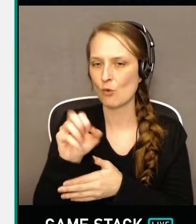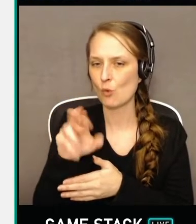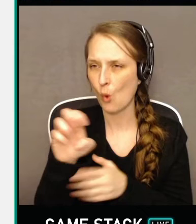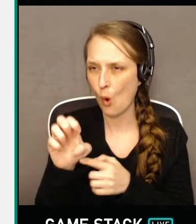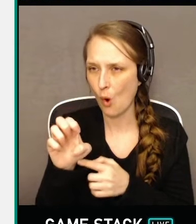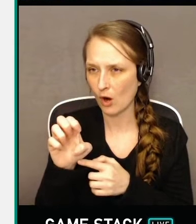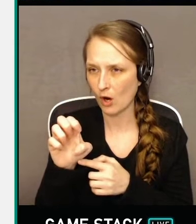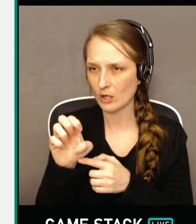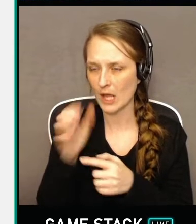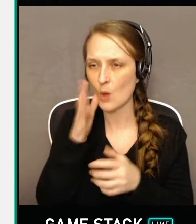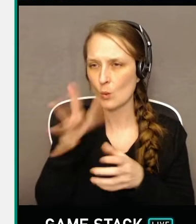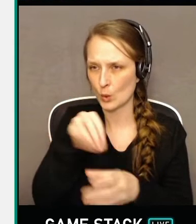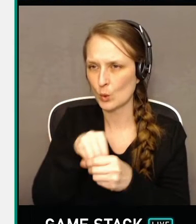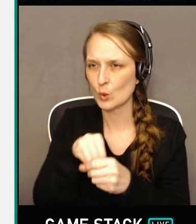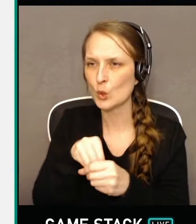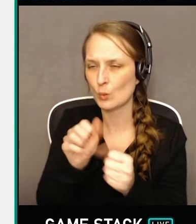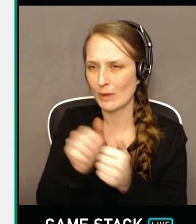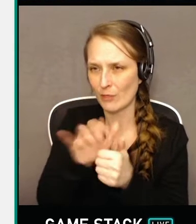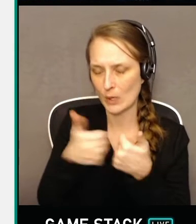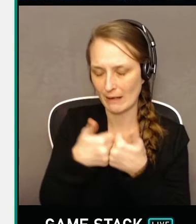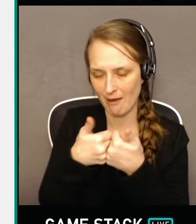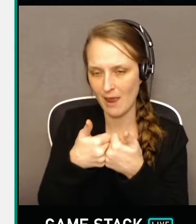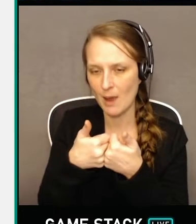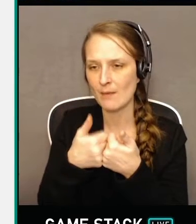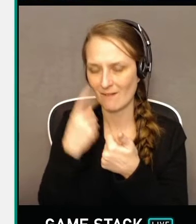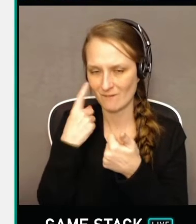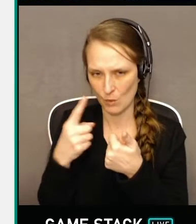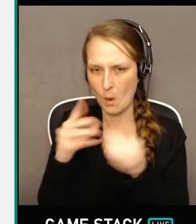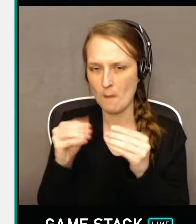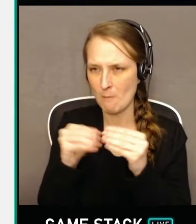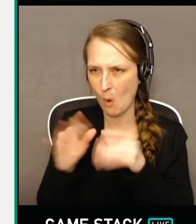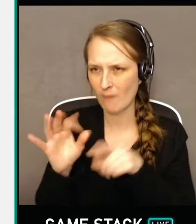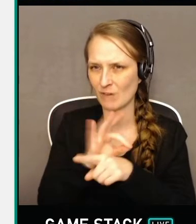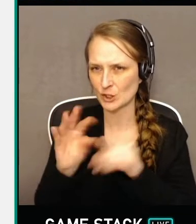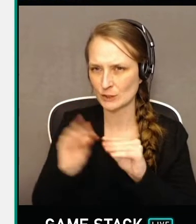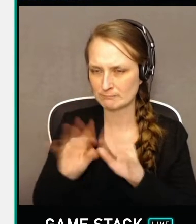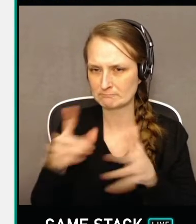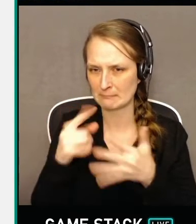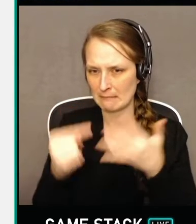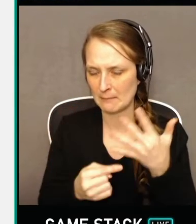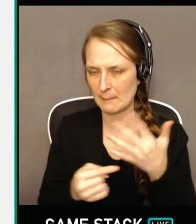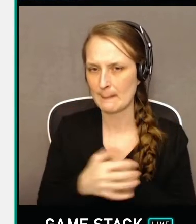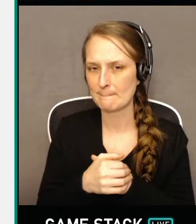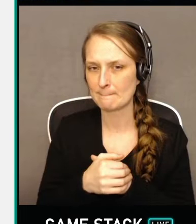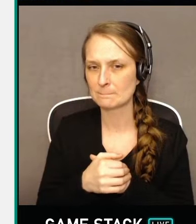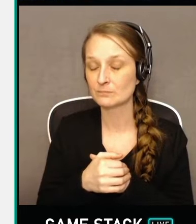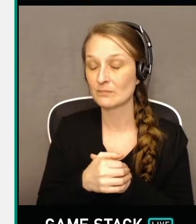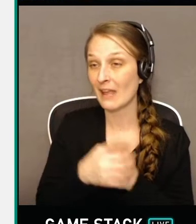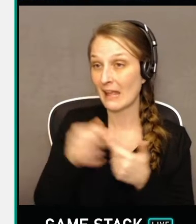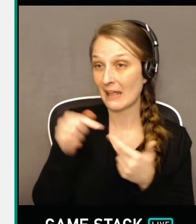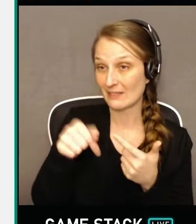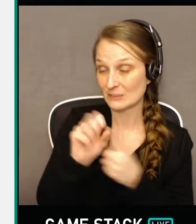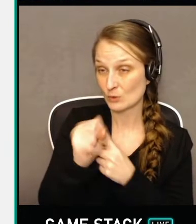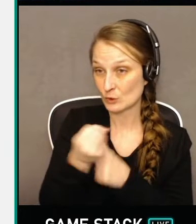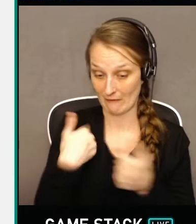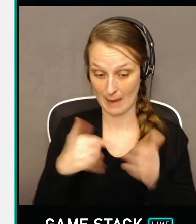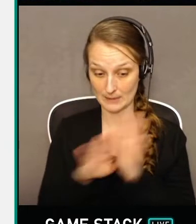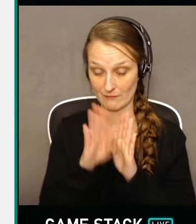will include with their game to light up the latest D3D12 functionality. In this case, if I'm a developer who's built a